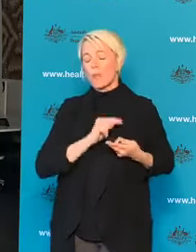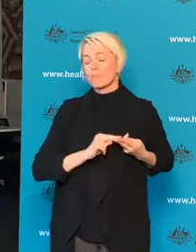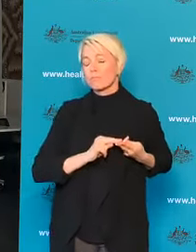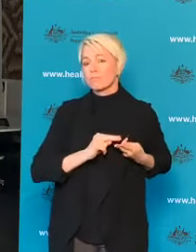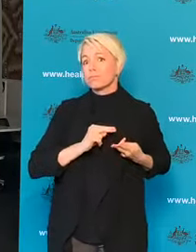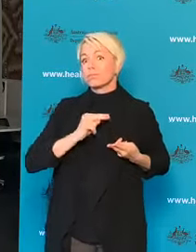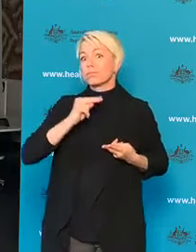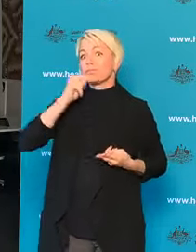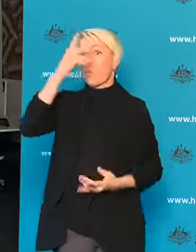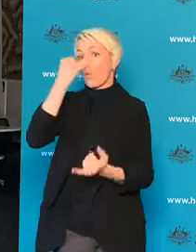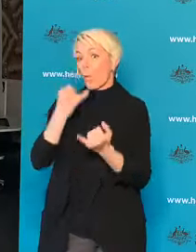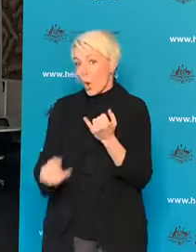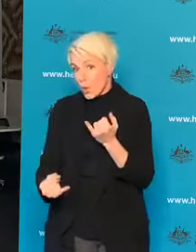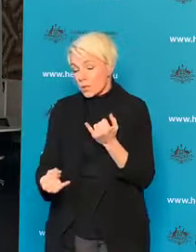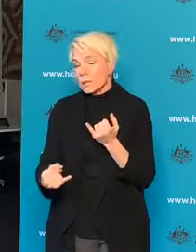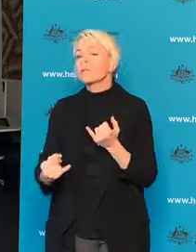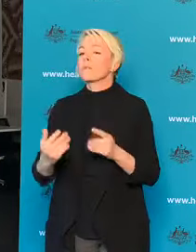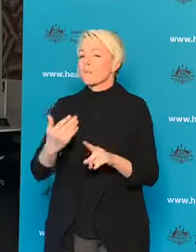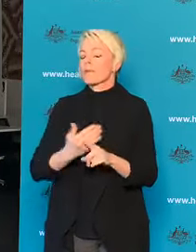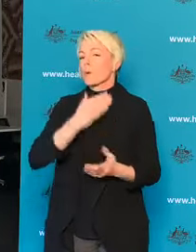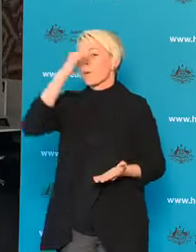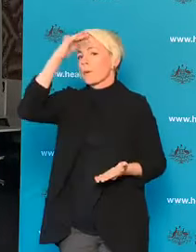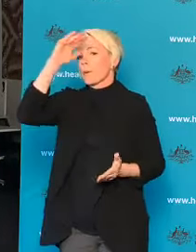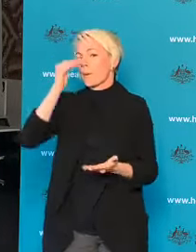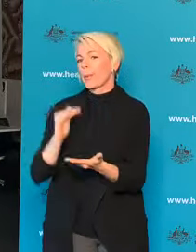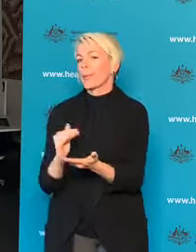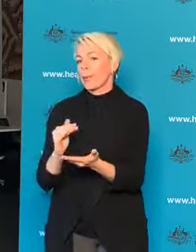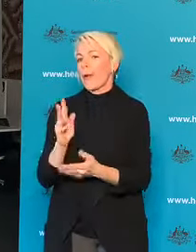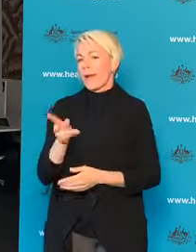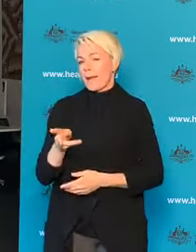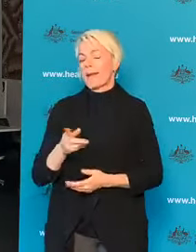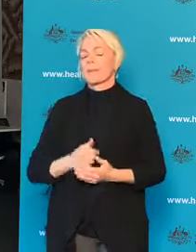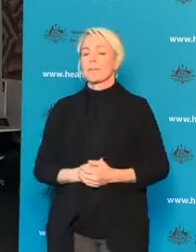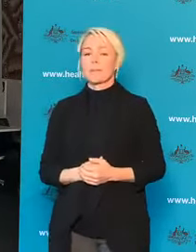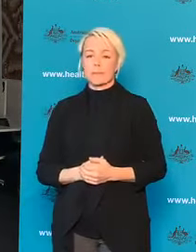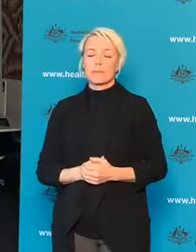as a result of the impact of the restrictions and the changes in behavior